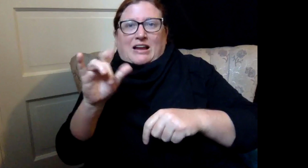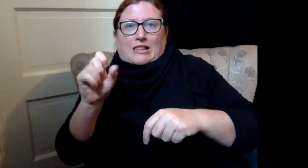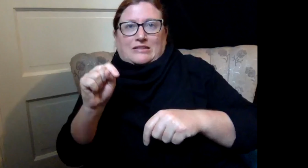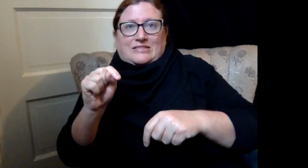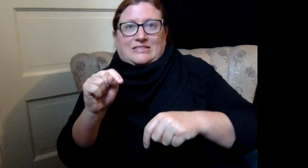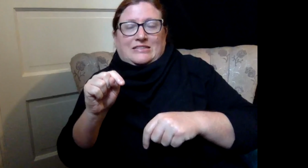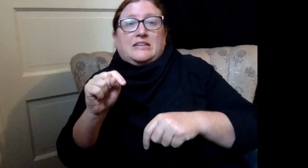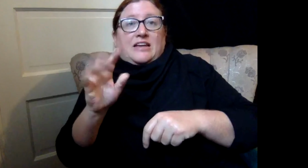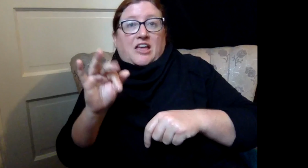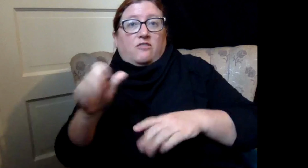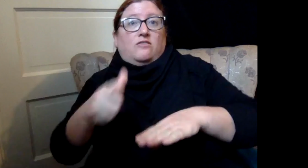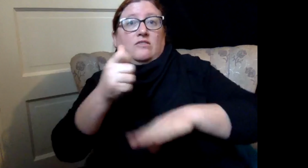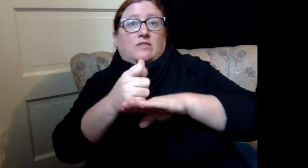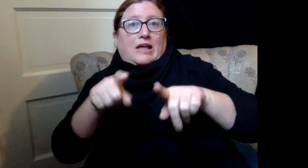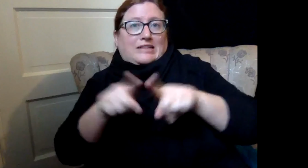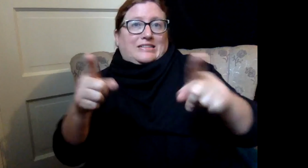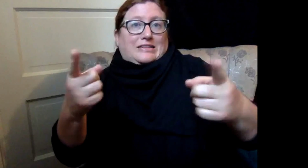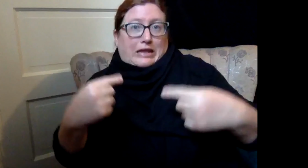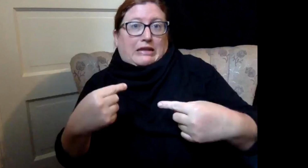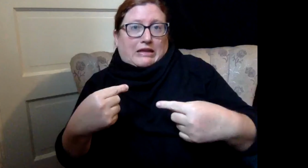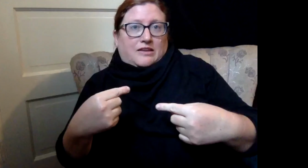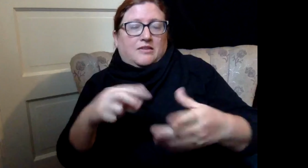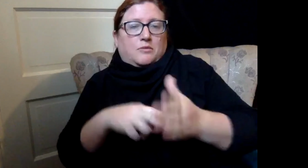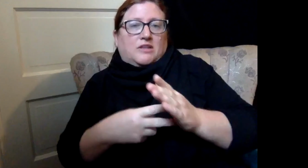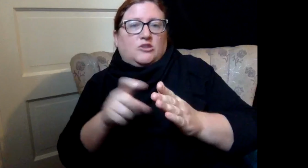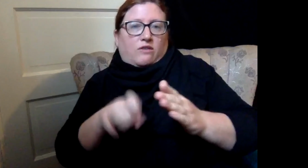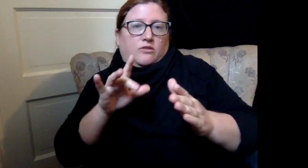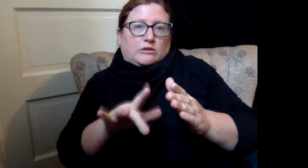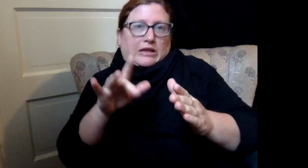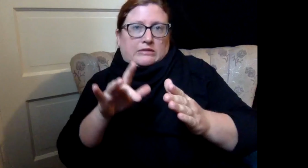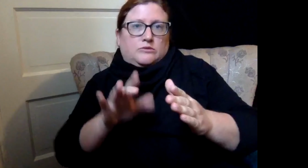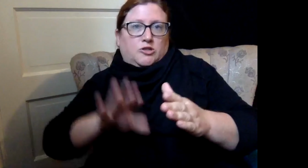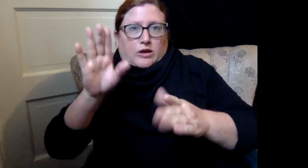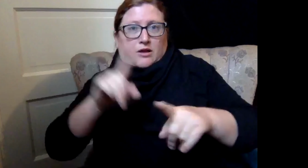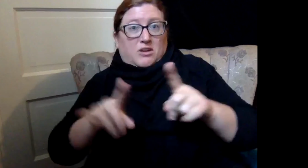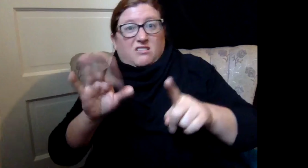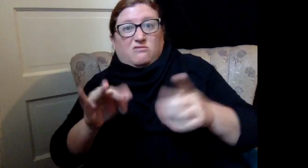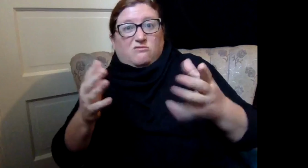» I can answer that, Dr. Sheila, since you're already a panelist, you have different features. That's an option